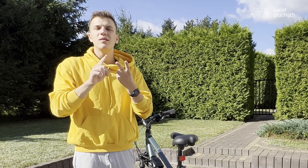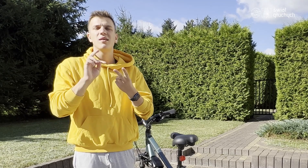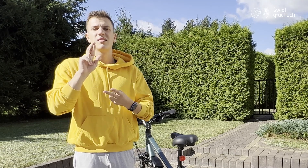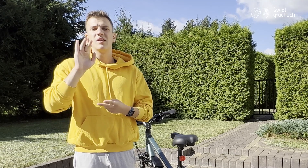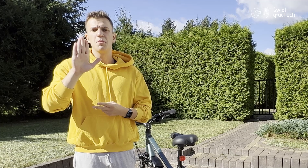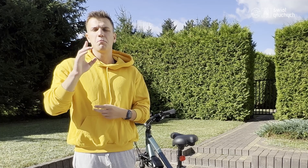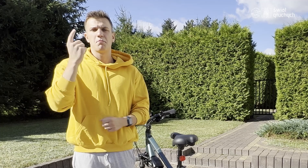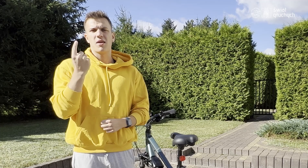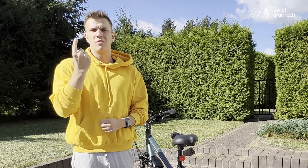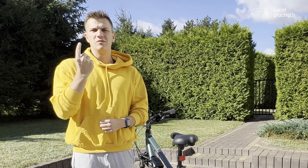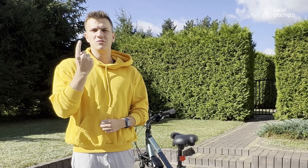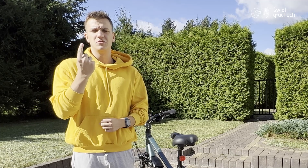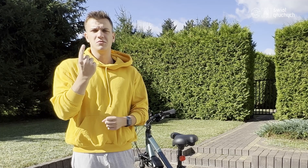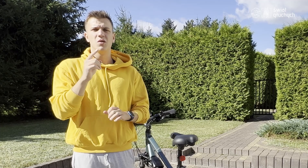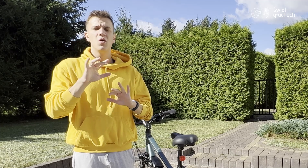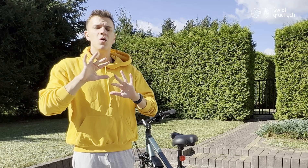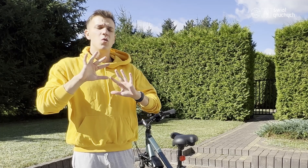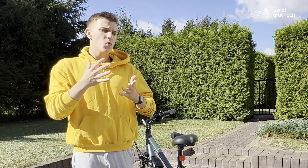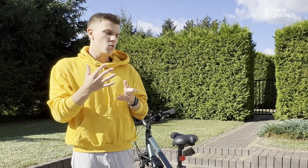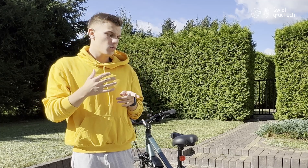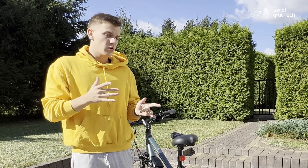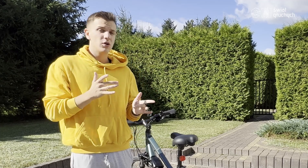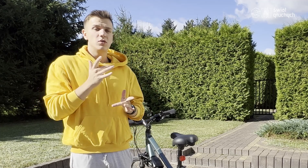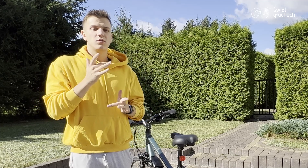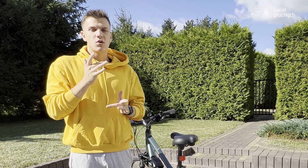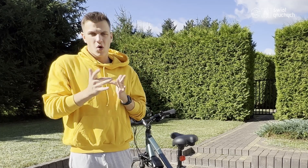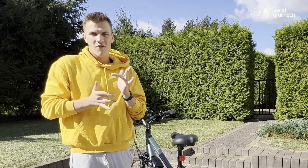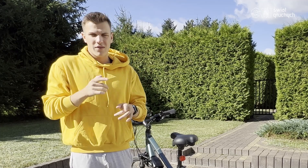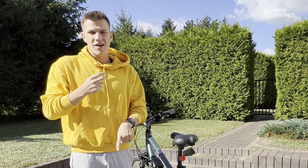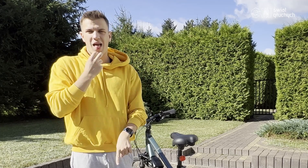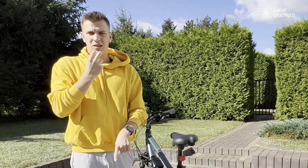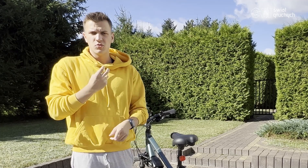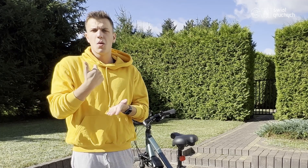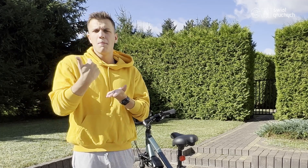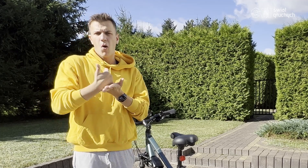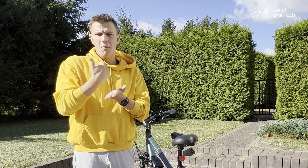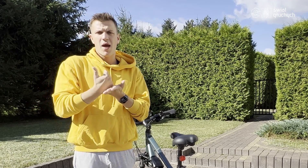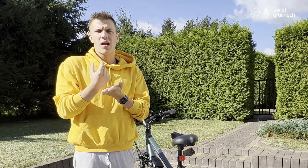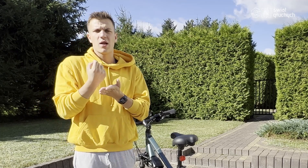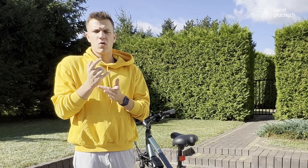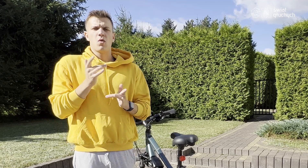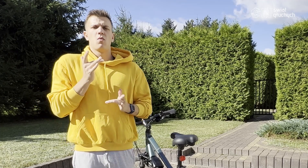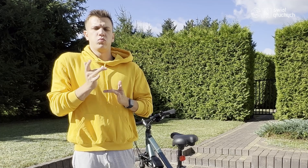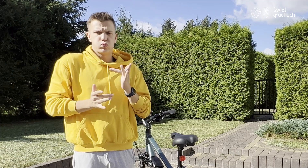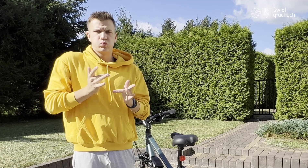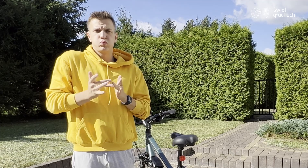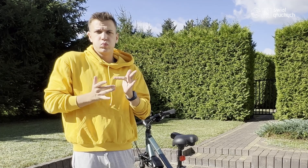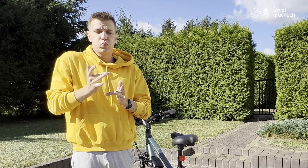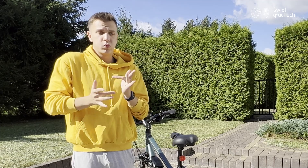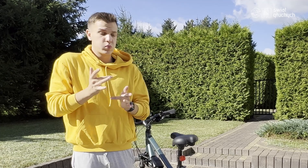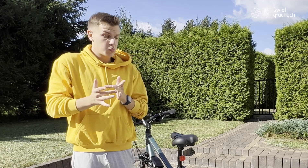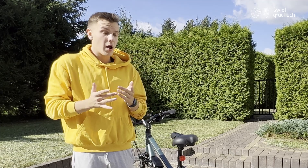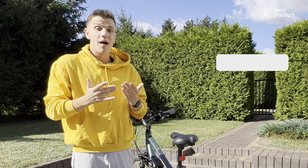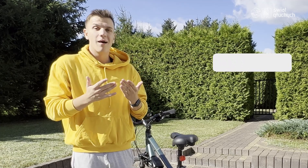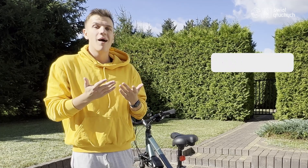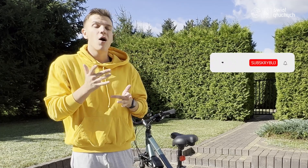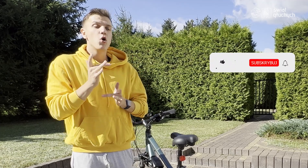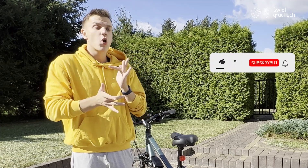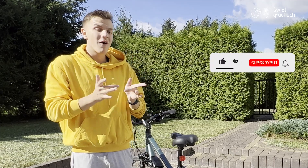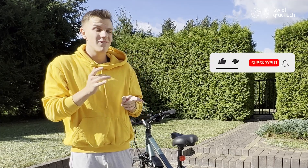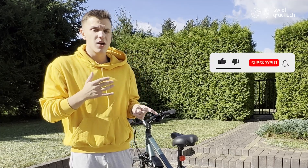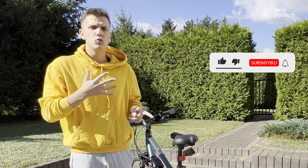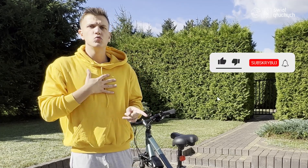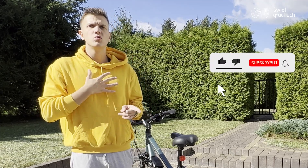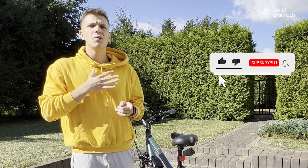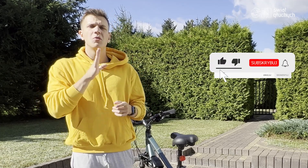Mode 2 - Gentle assistance,